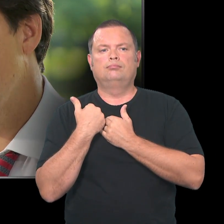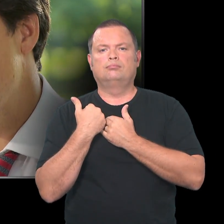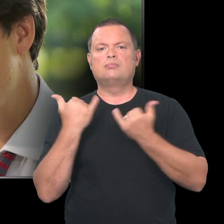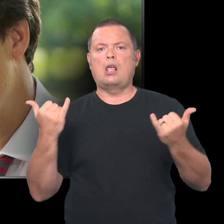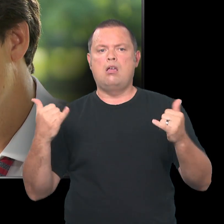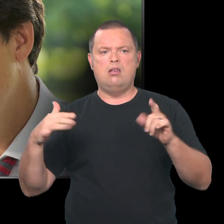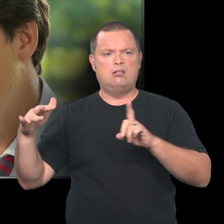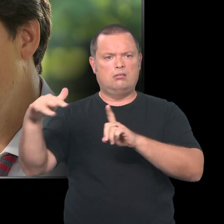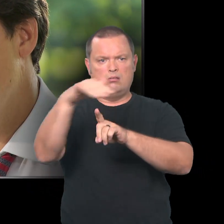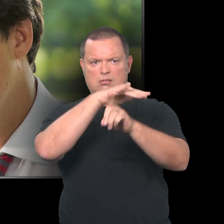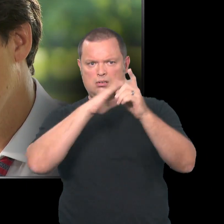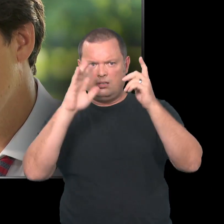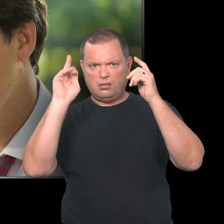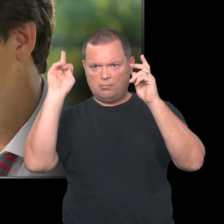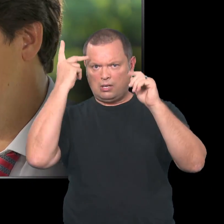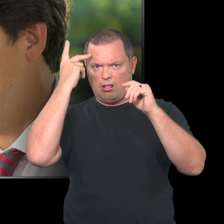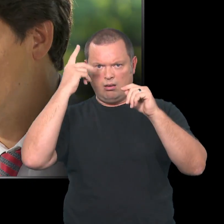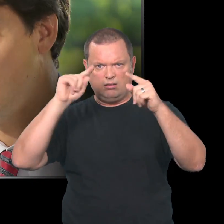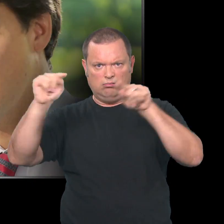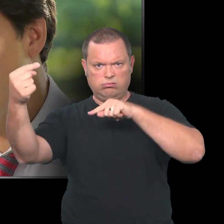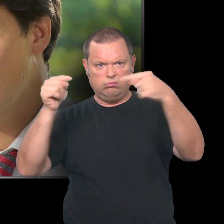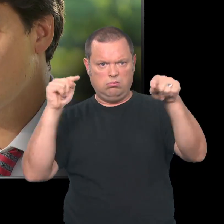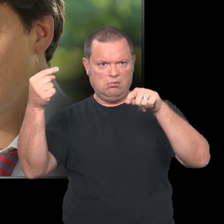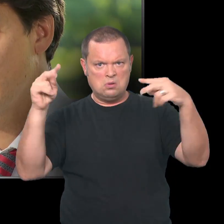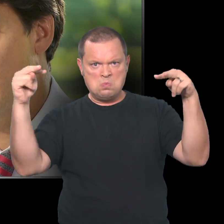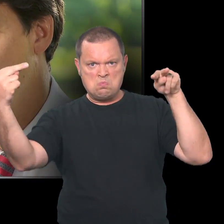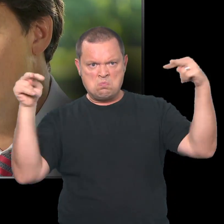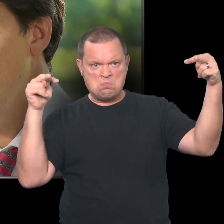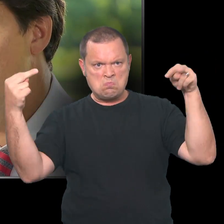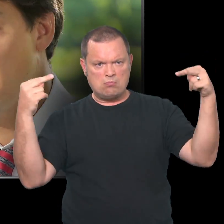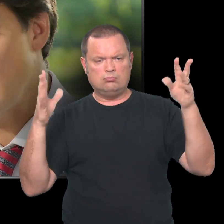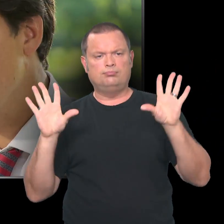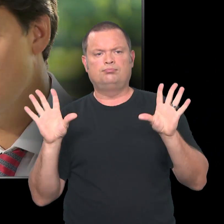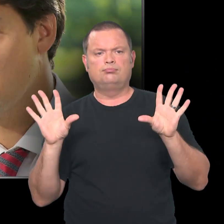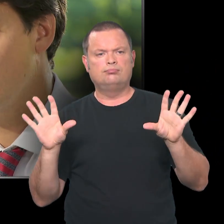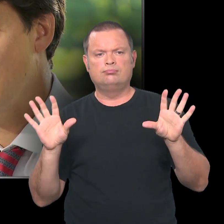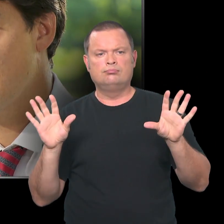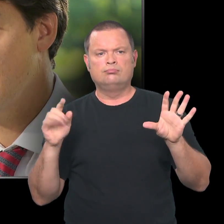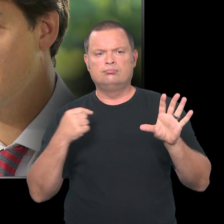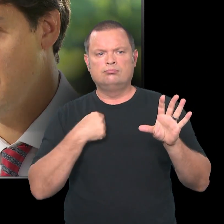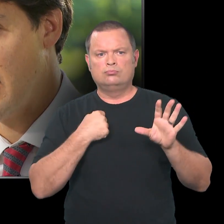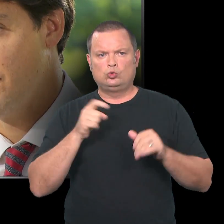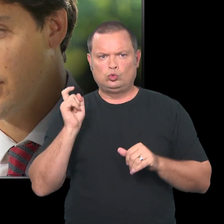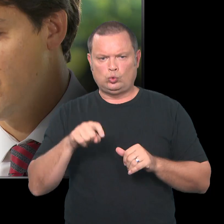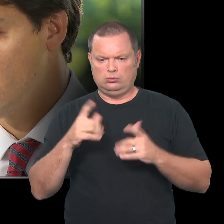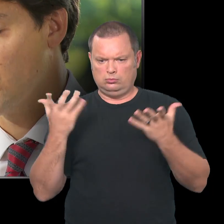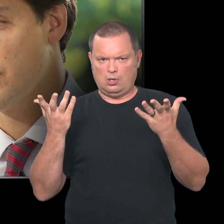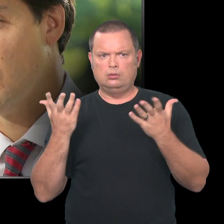We are in a very polarized and polarizing political context right now,